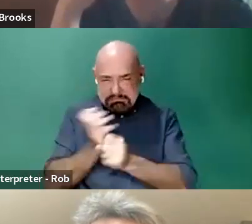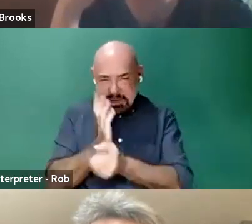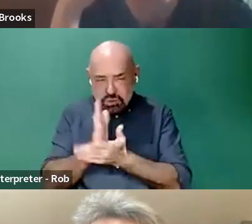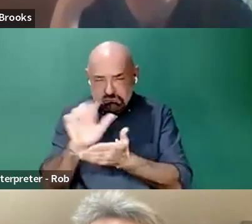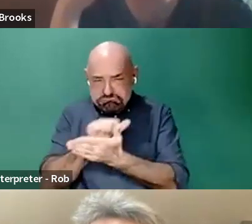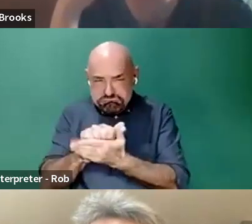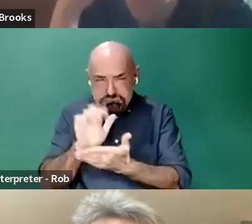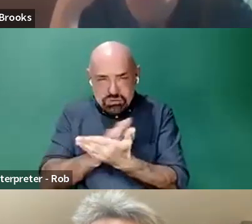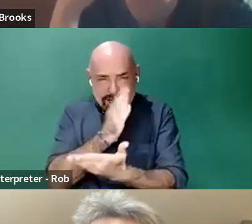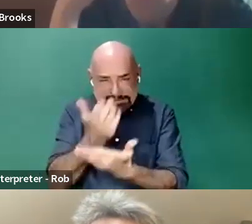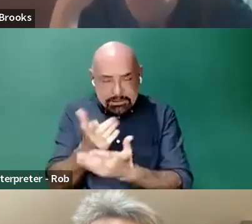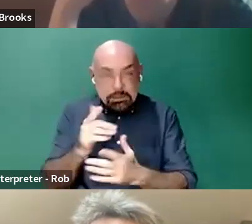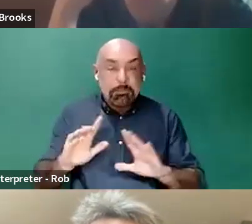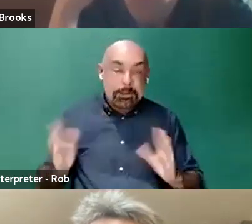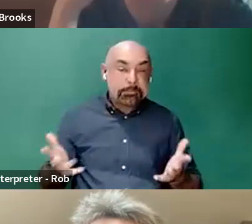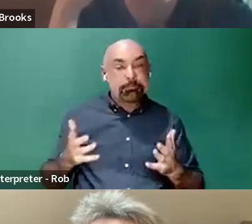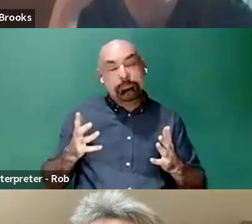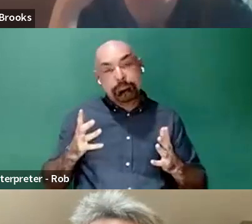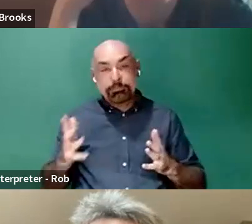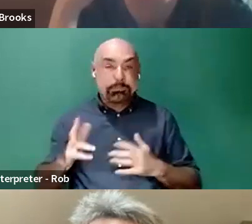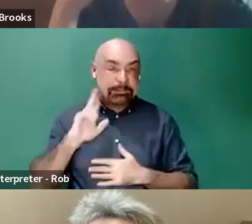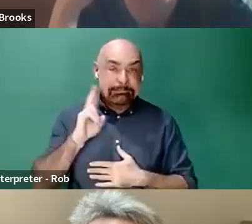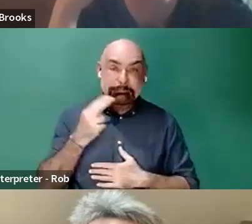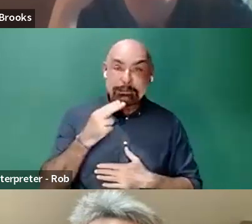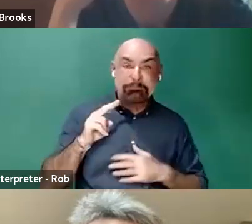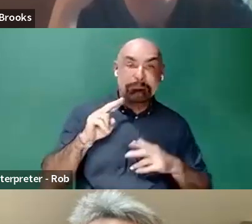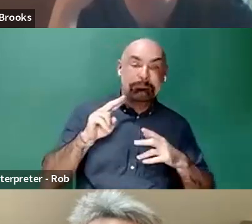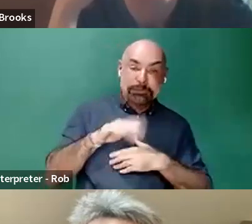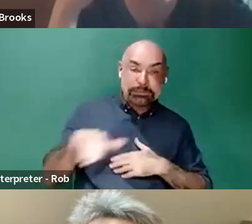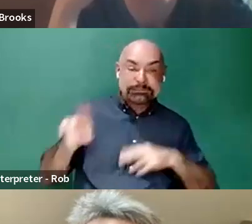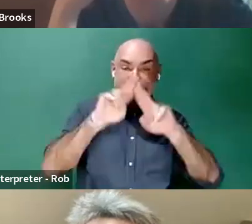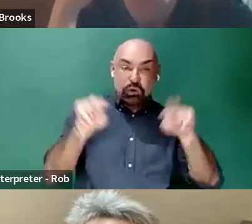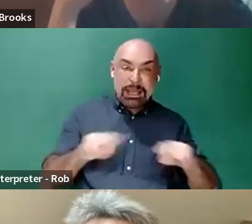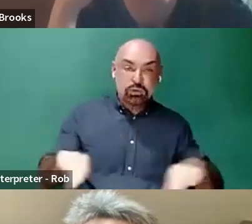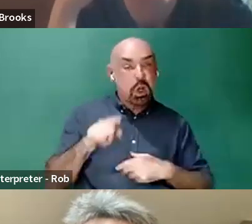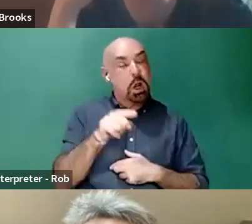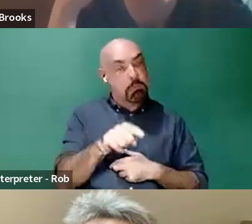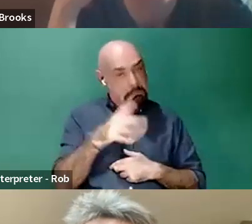But maybe that's something through DeafKidz International and other organisations we work with who've got a global